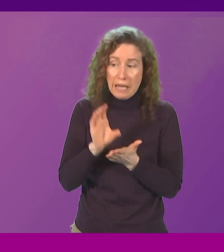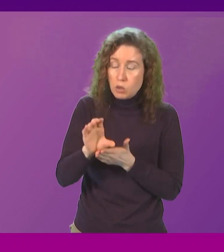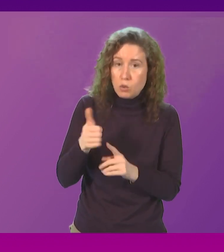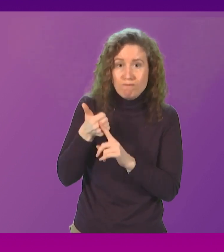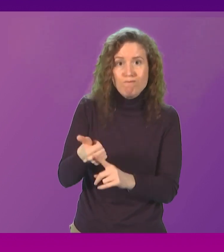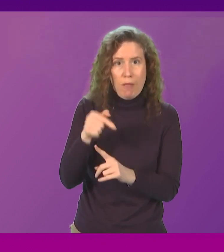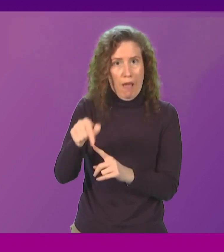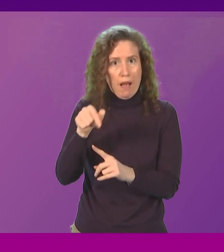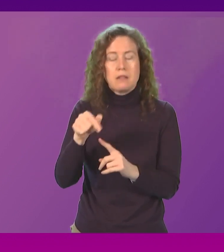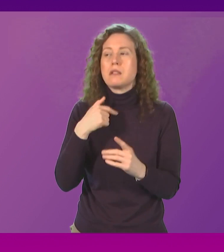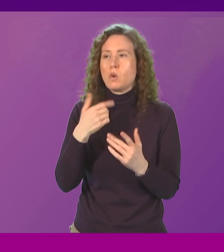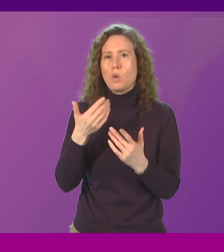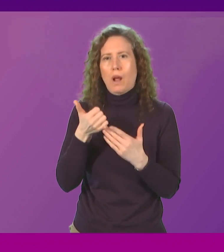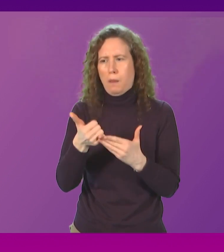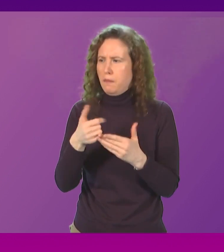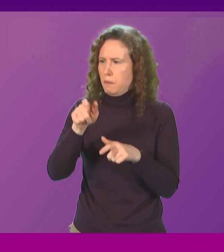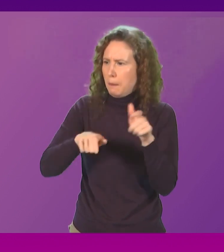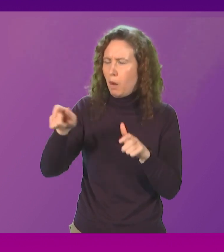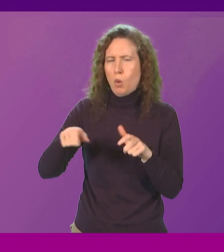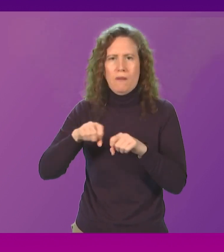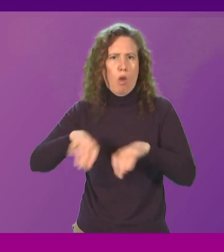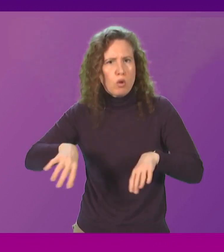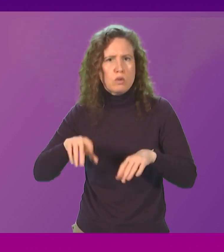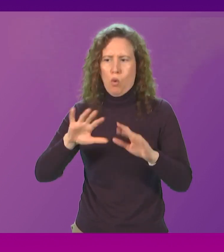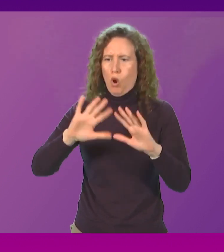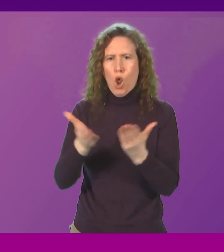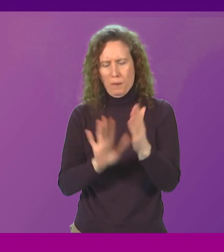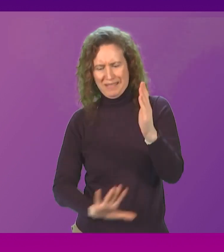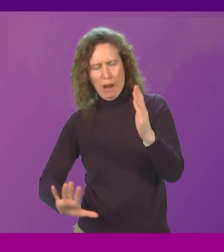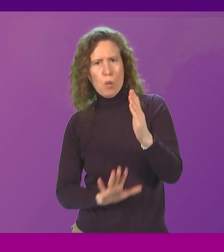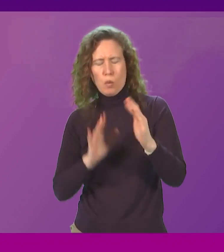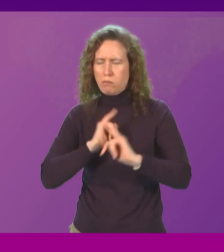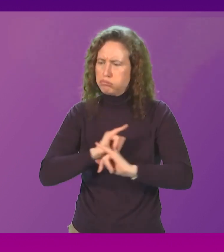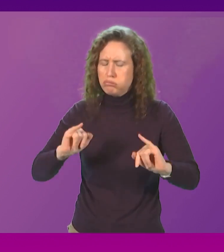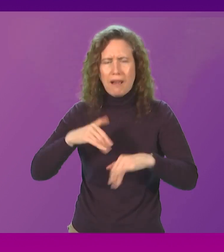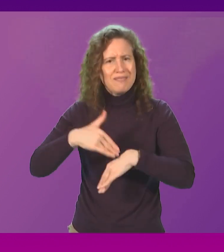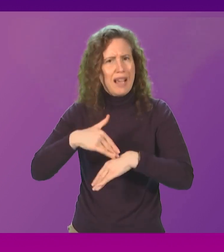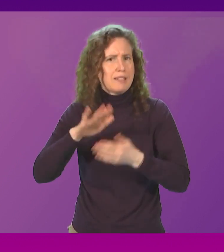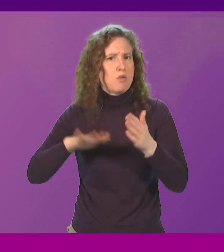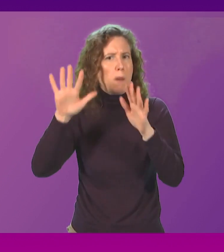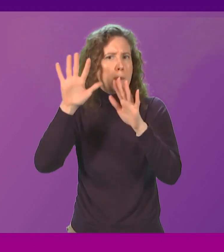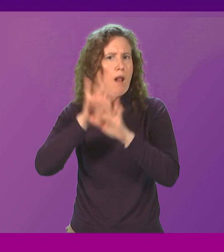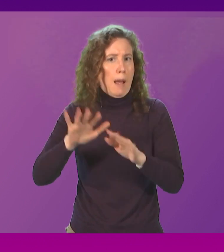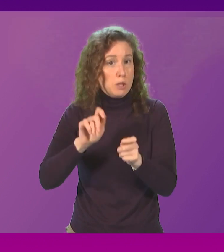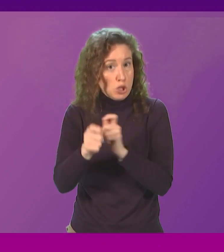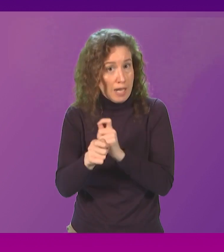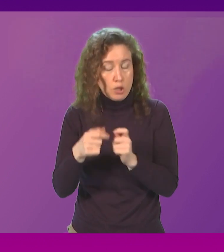practical action and finance to support the global south, where the effects of climate change are already being experienced.